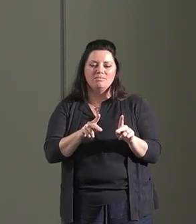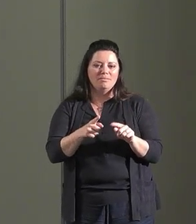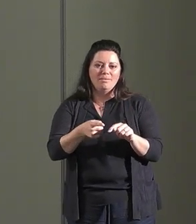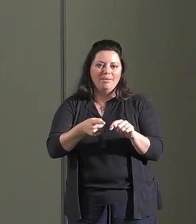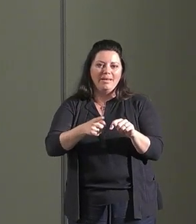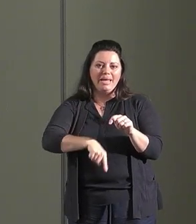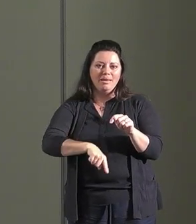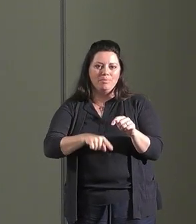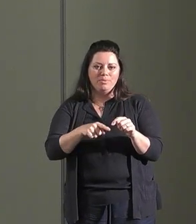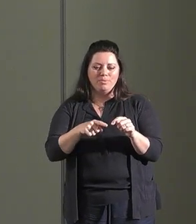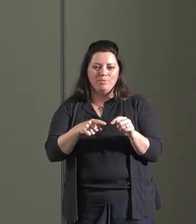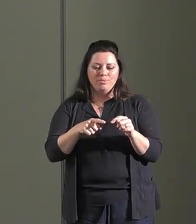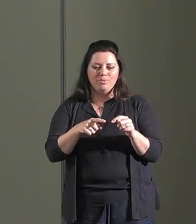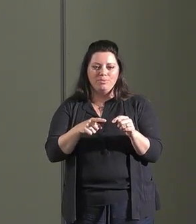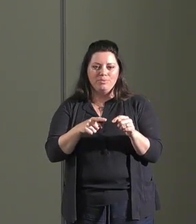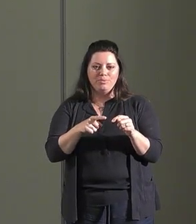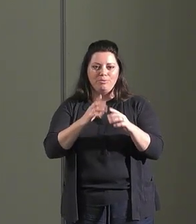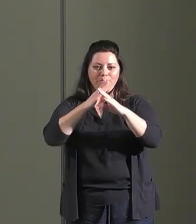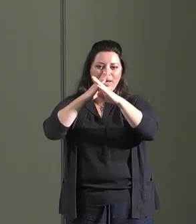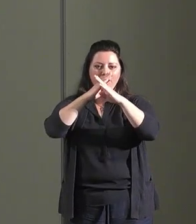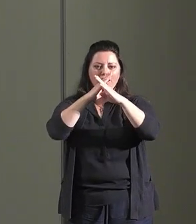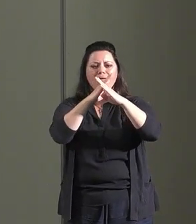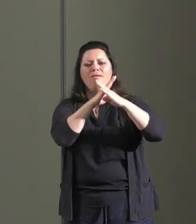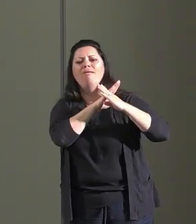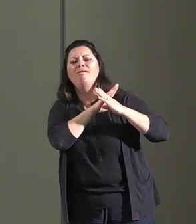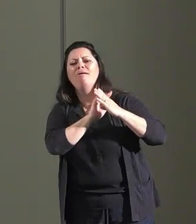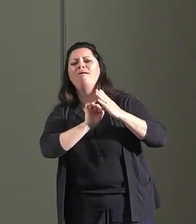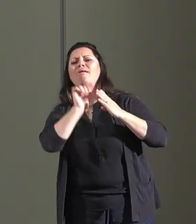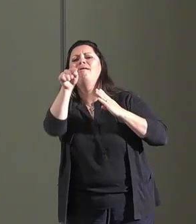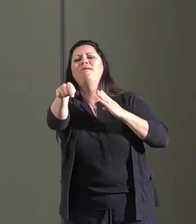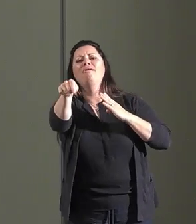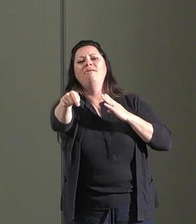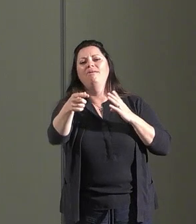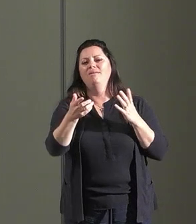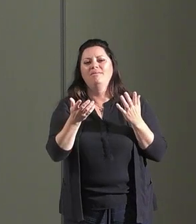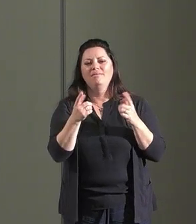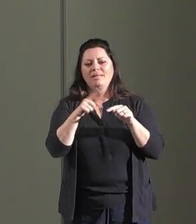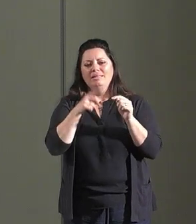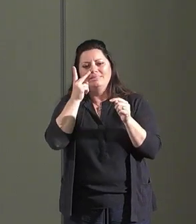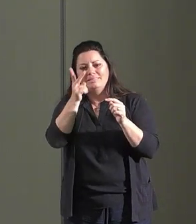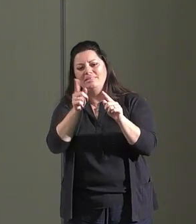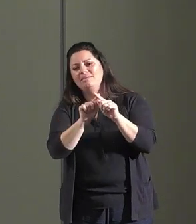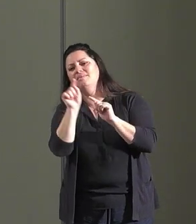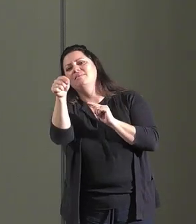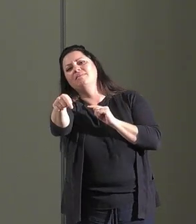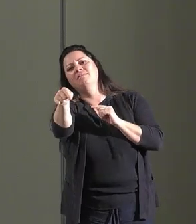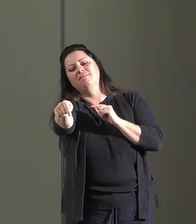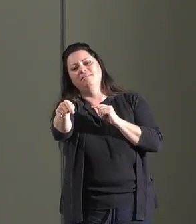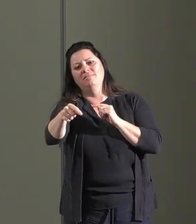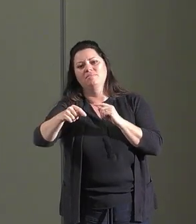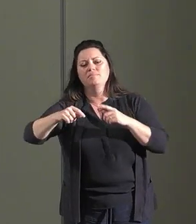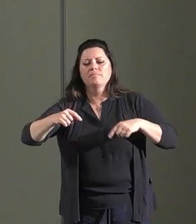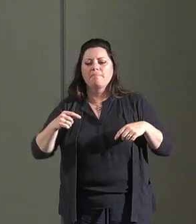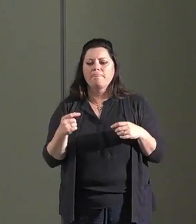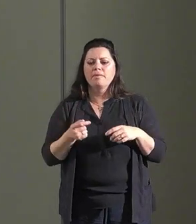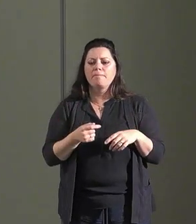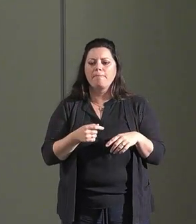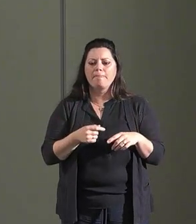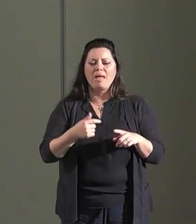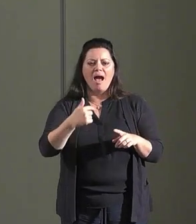see past their own barriers sometimes. Of I must do this one thing for work. And it